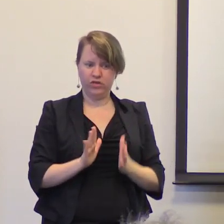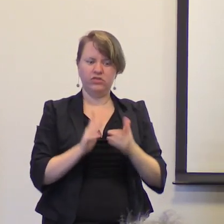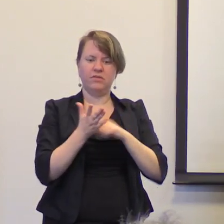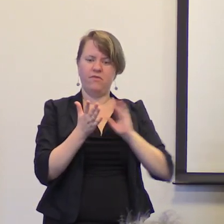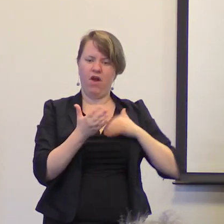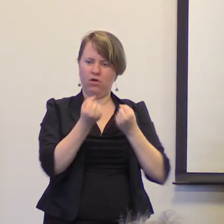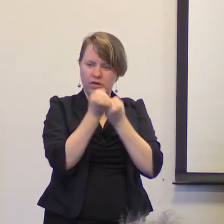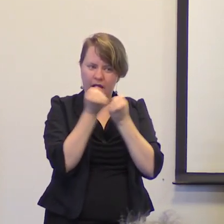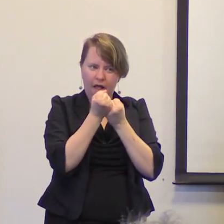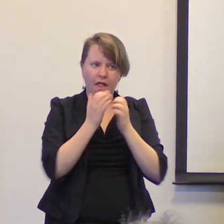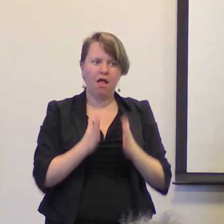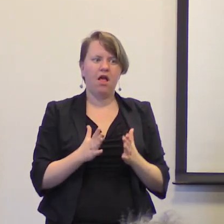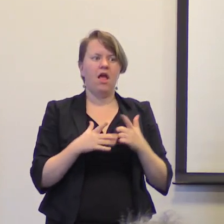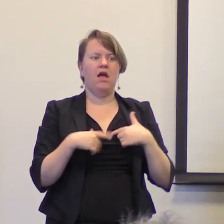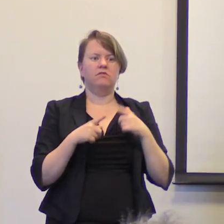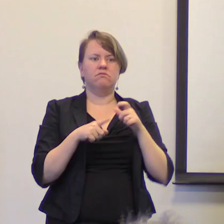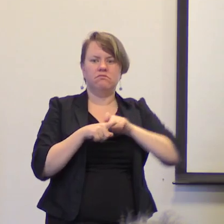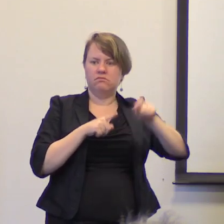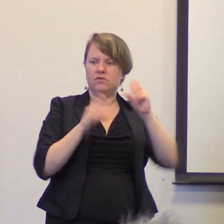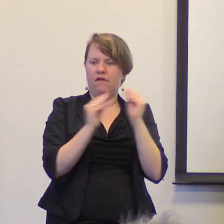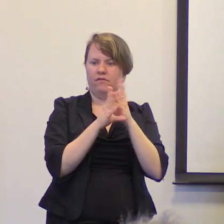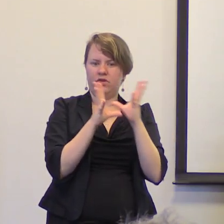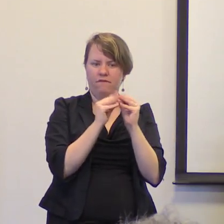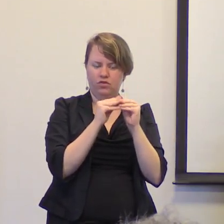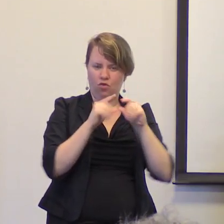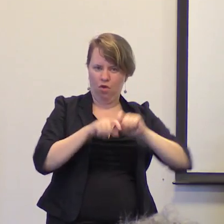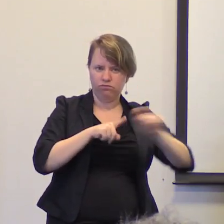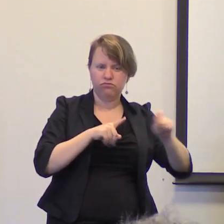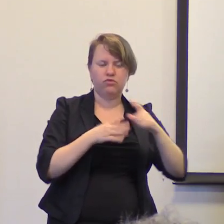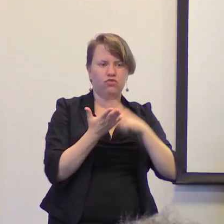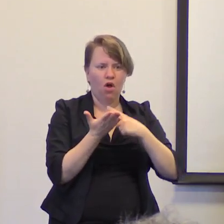allies, had a conference call to talk about the contents of the order and what was there